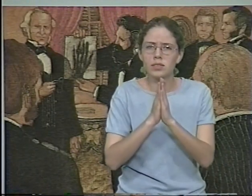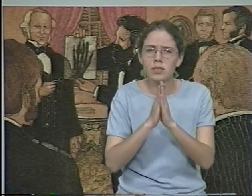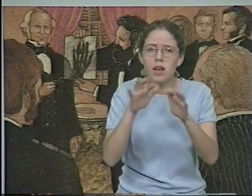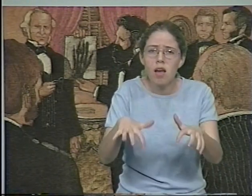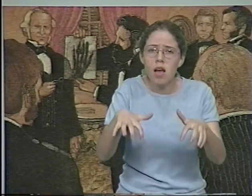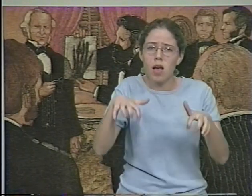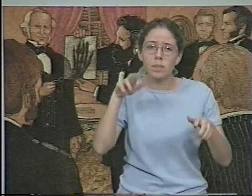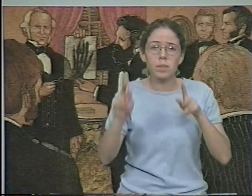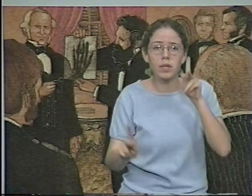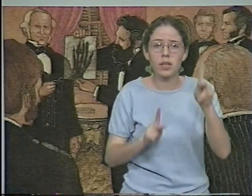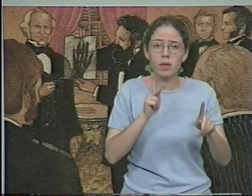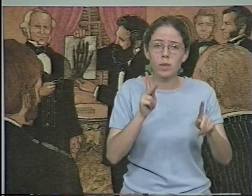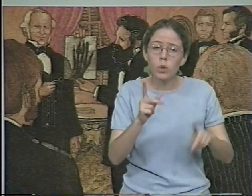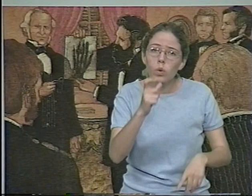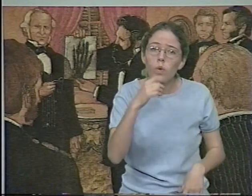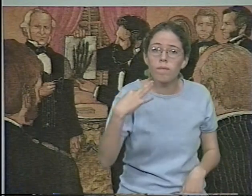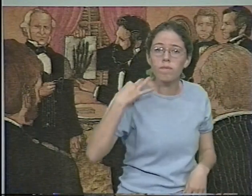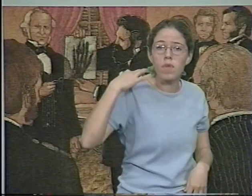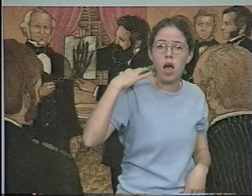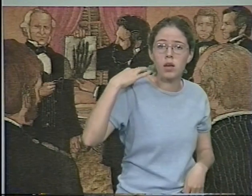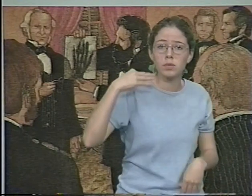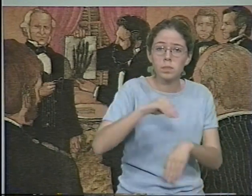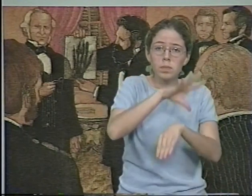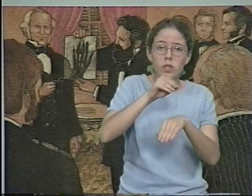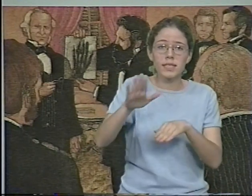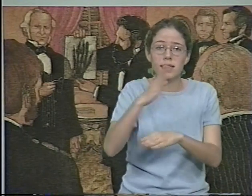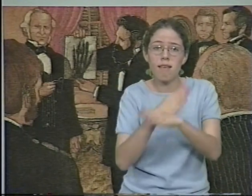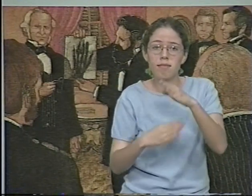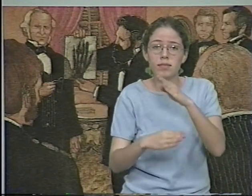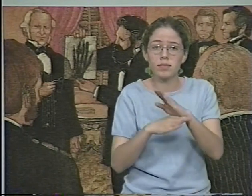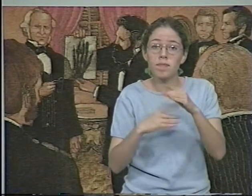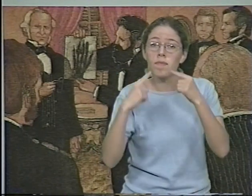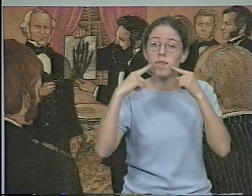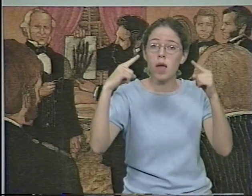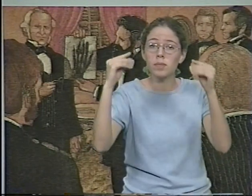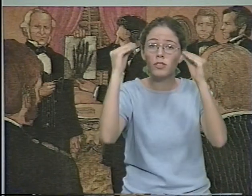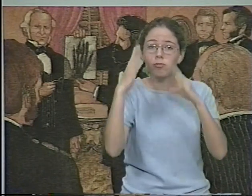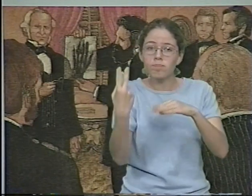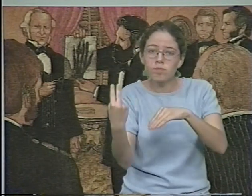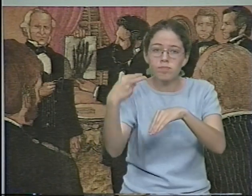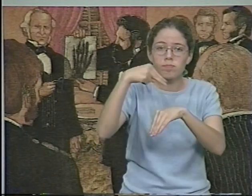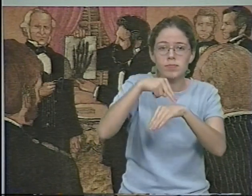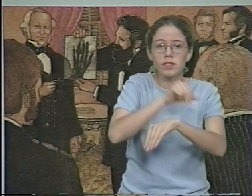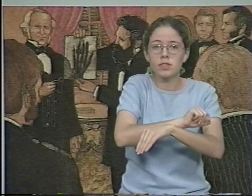Would someone in the audience volunteer to have a picture made of his hand?